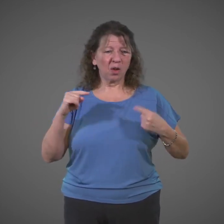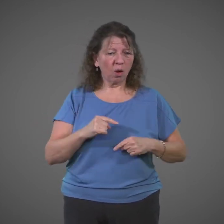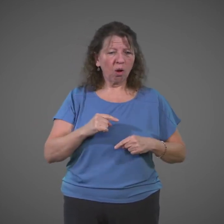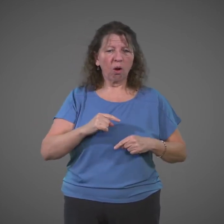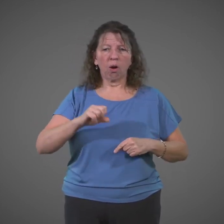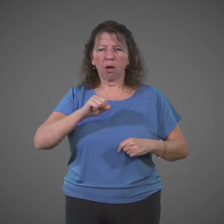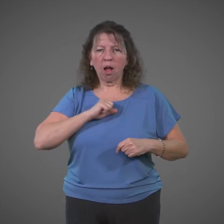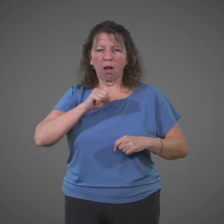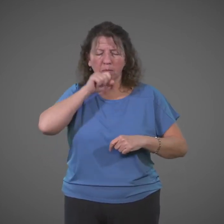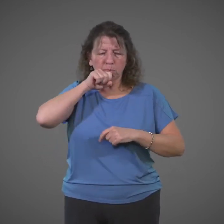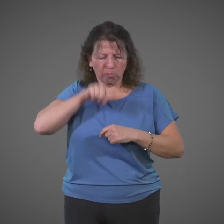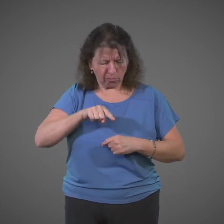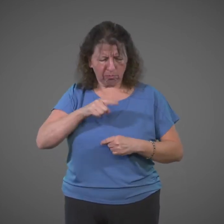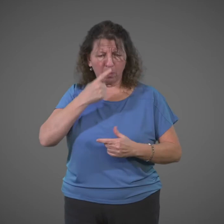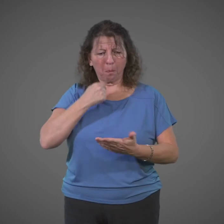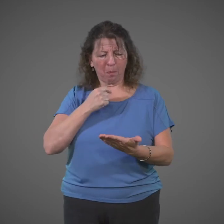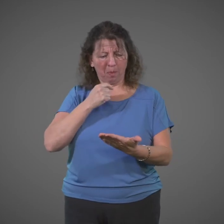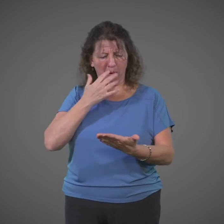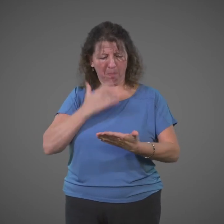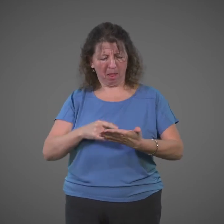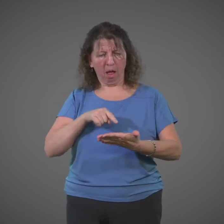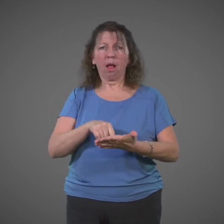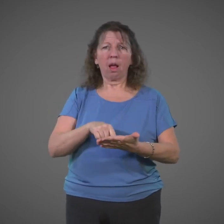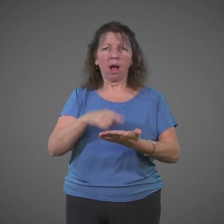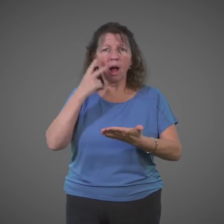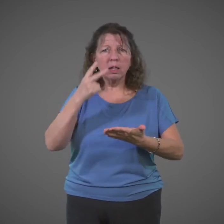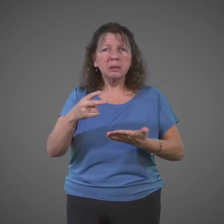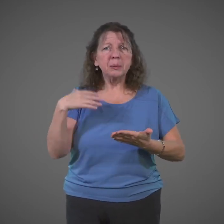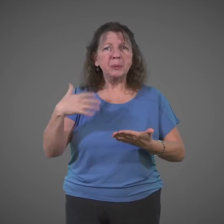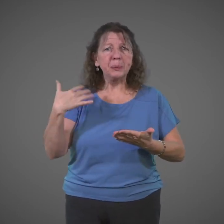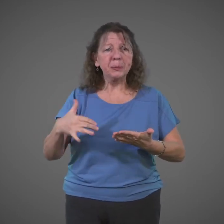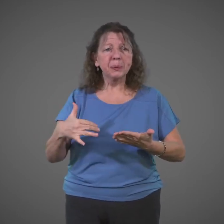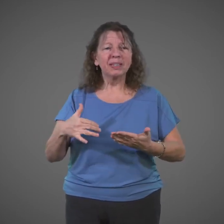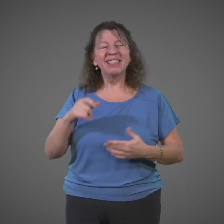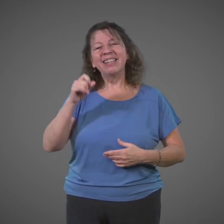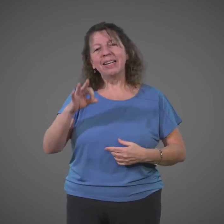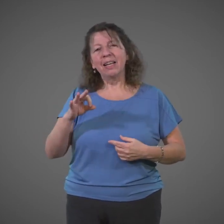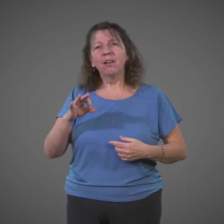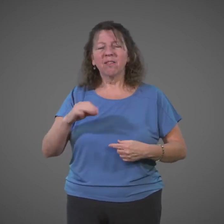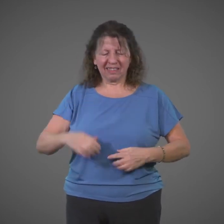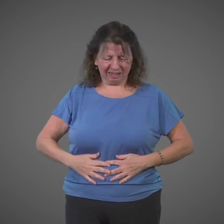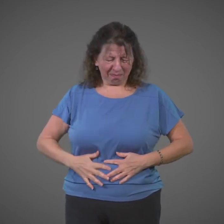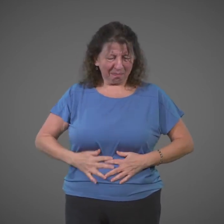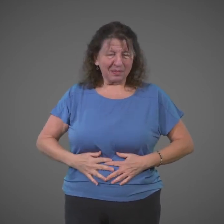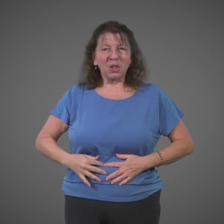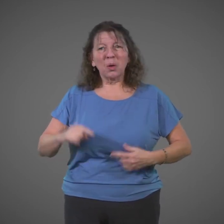If you have chest pain, a cough, and when you spit up phlegm from your cough you notice there is blood in it.